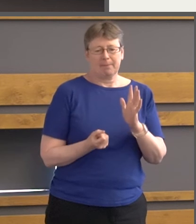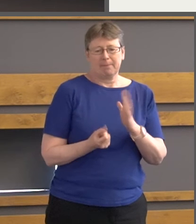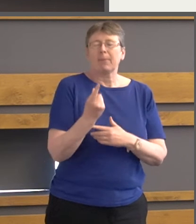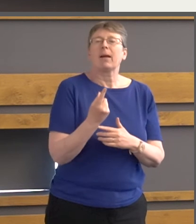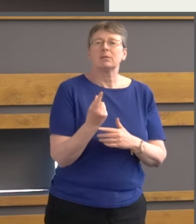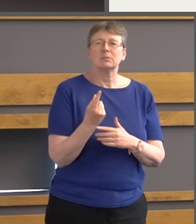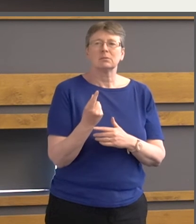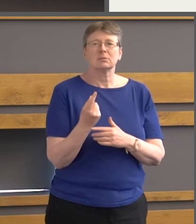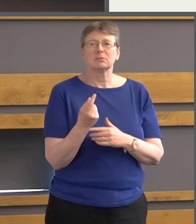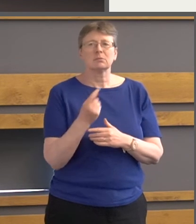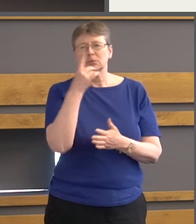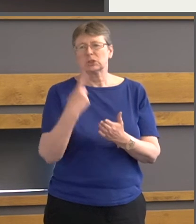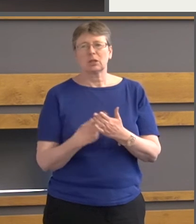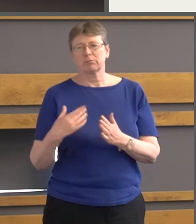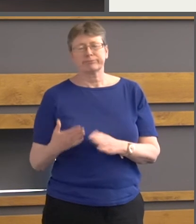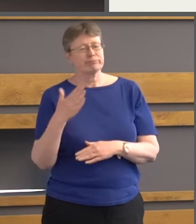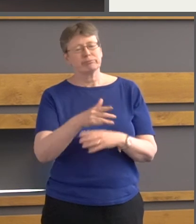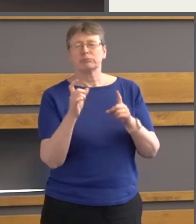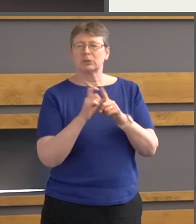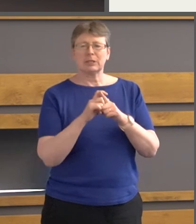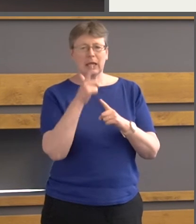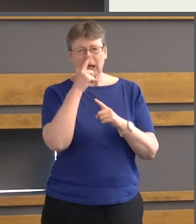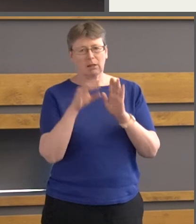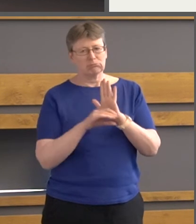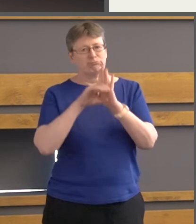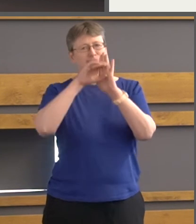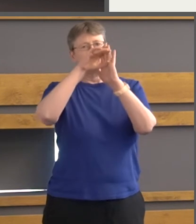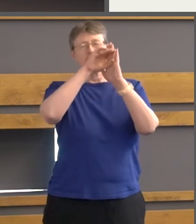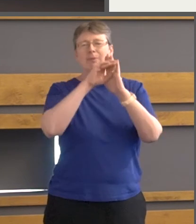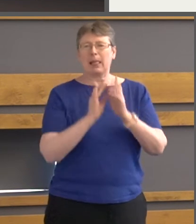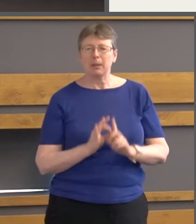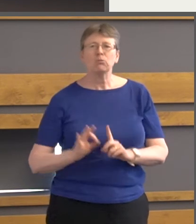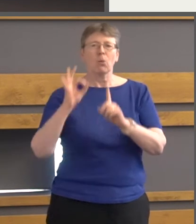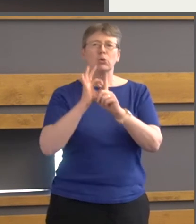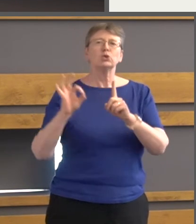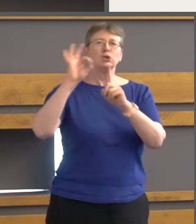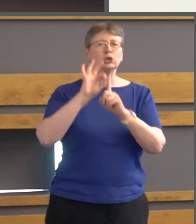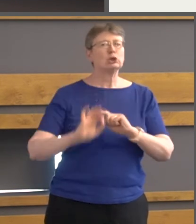where they could rise up the social ladder very quickly, get promotions, and have a good lifestyle.